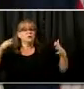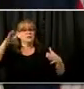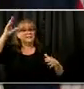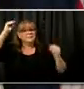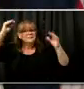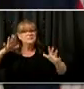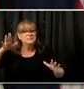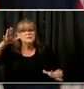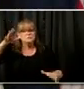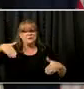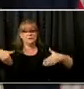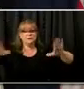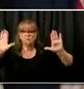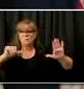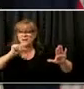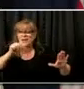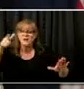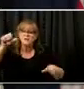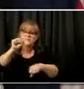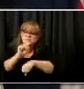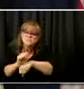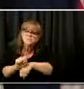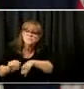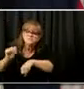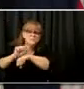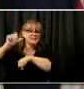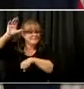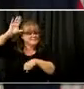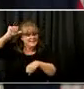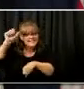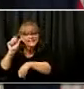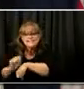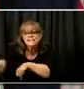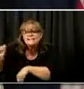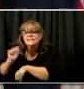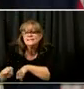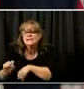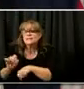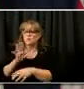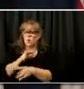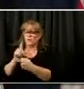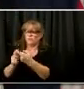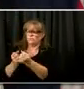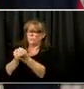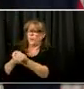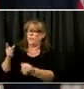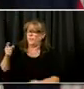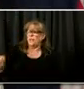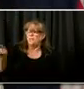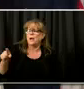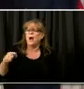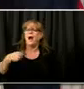and so we've we stand by them we know they're working so hard and we appreciate them i'm